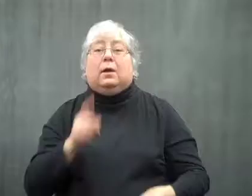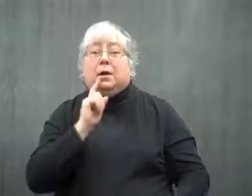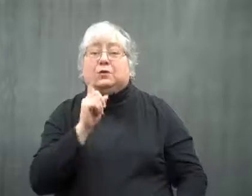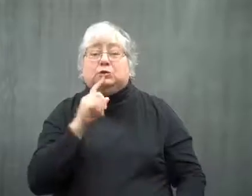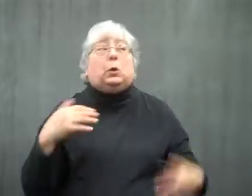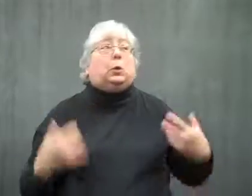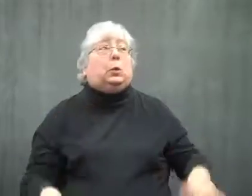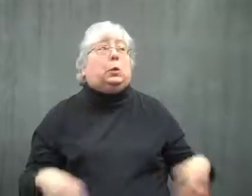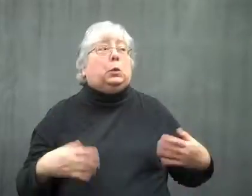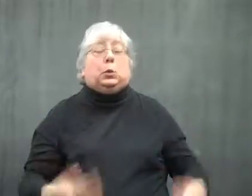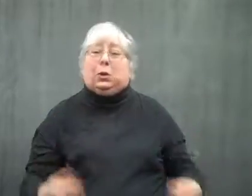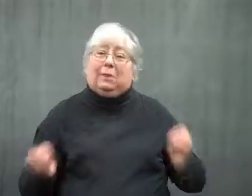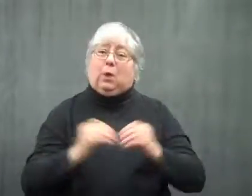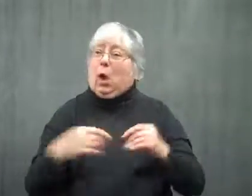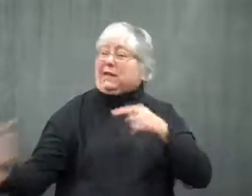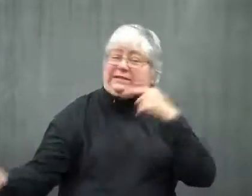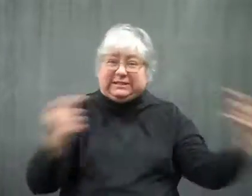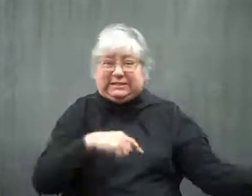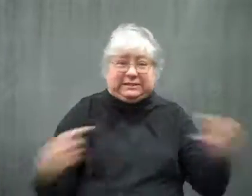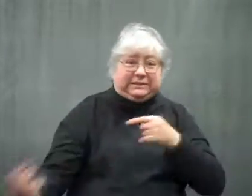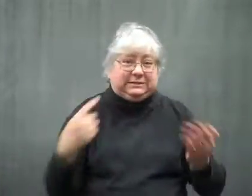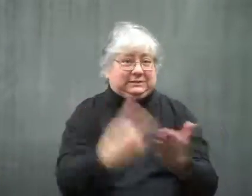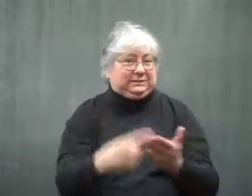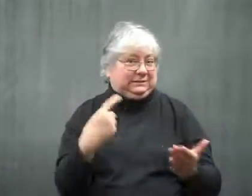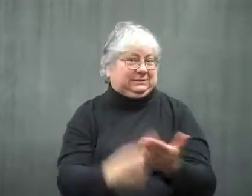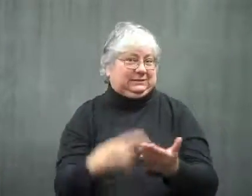There will be a lot of back and forth negotiating for that.